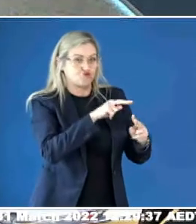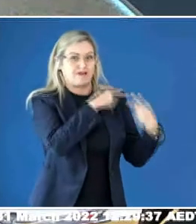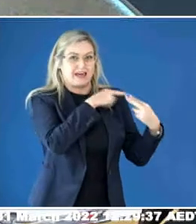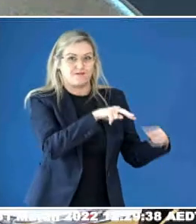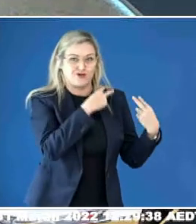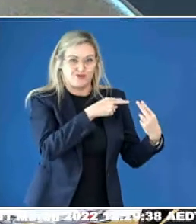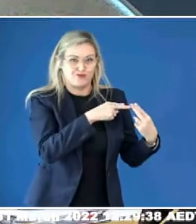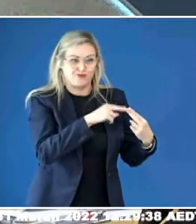apparently you hadn't.